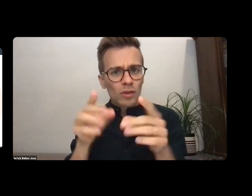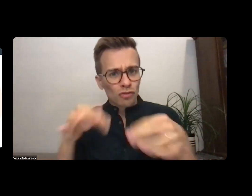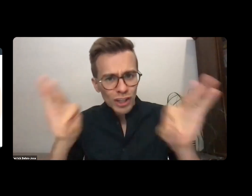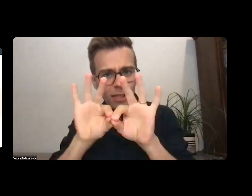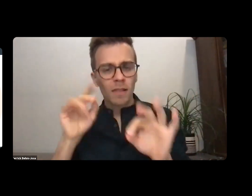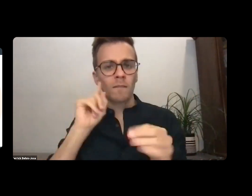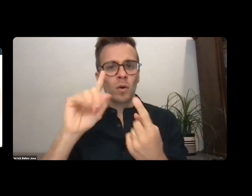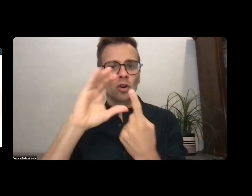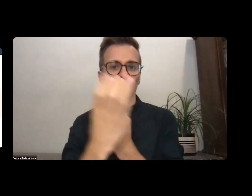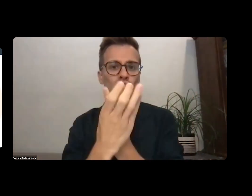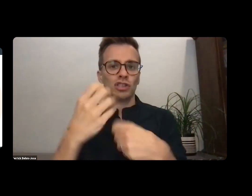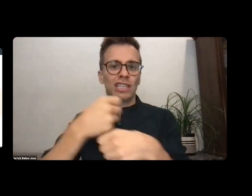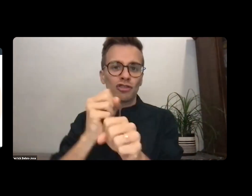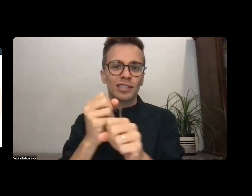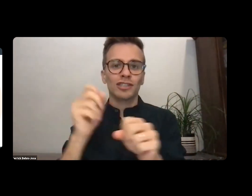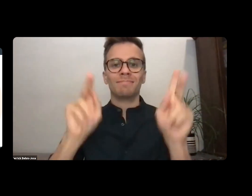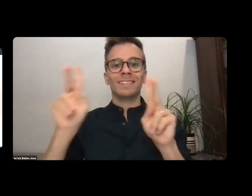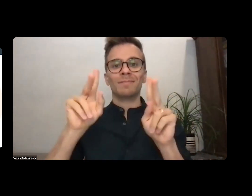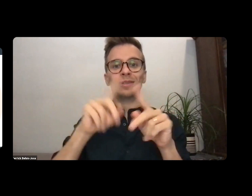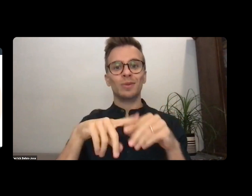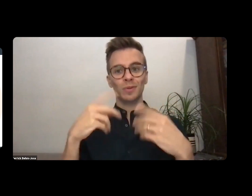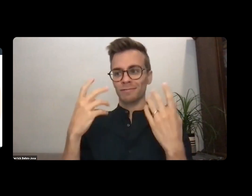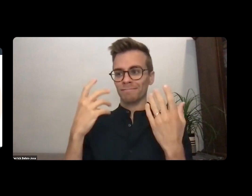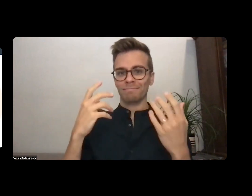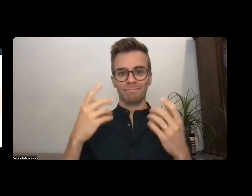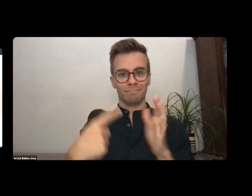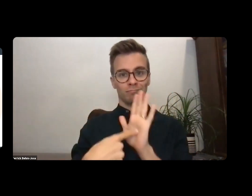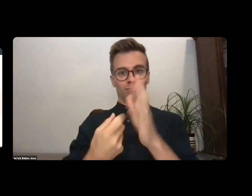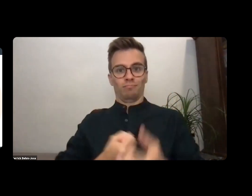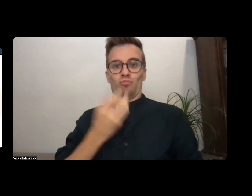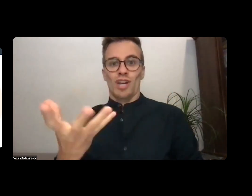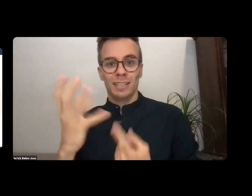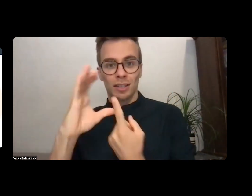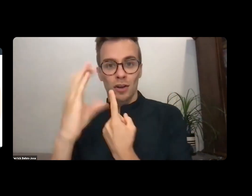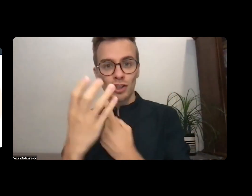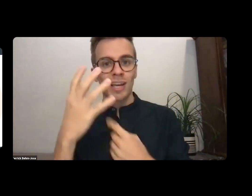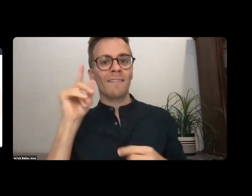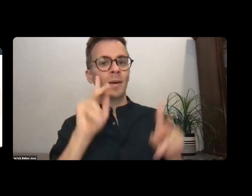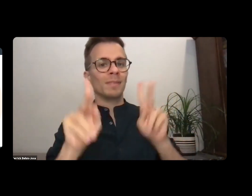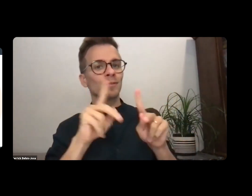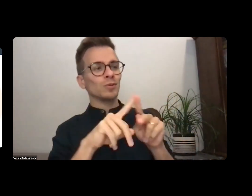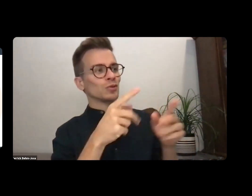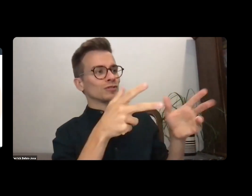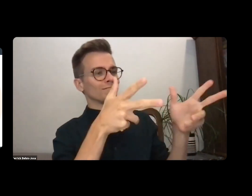Those places are also critical for cultural creation: for people to express their culture,